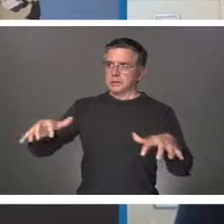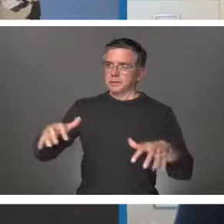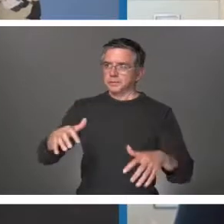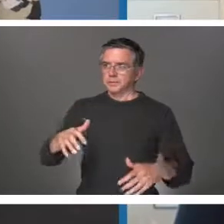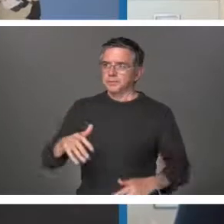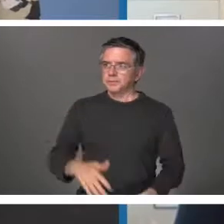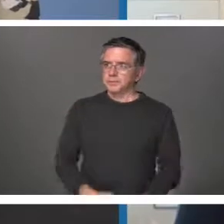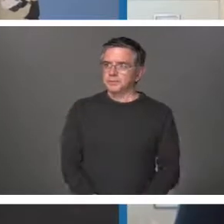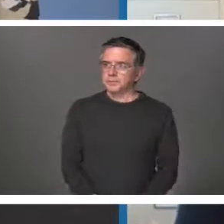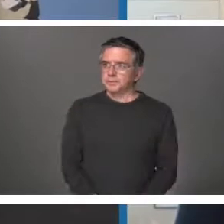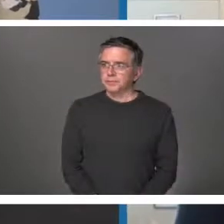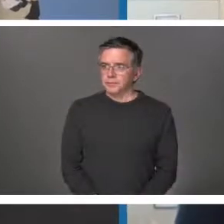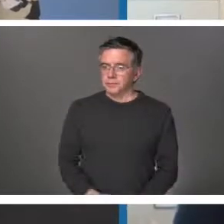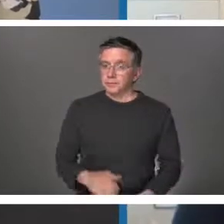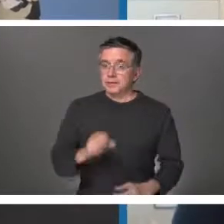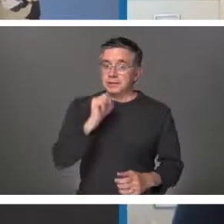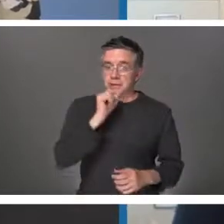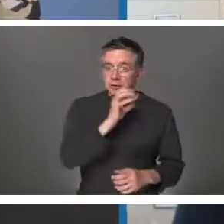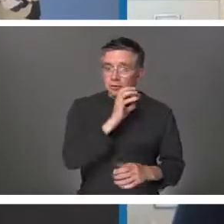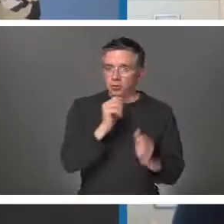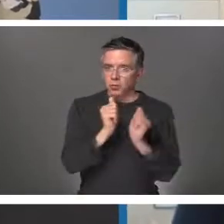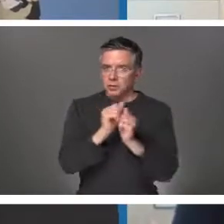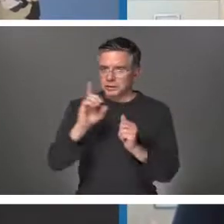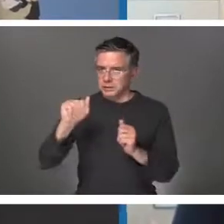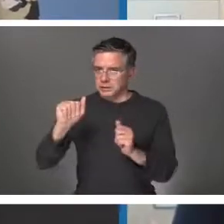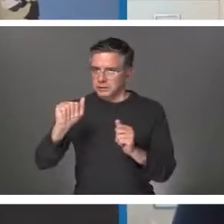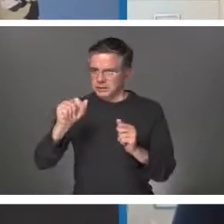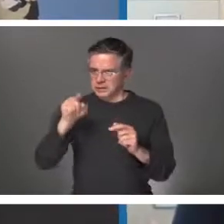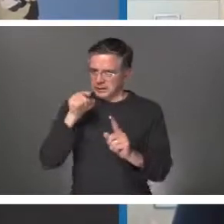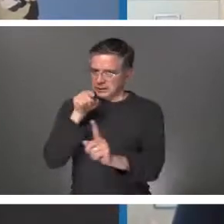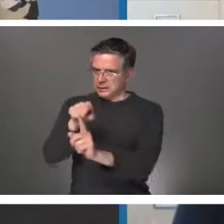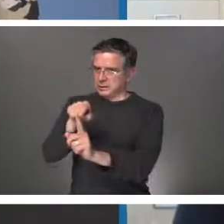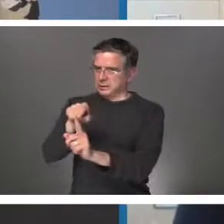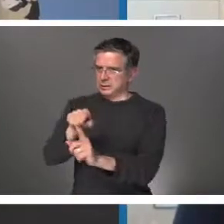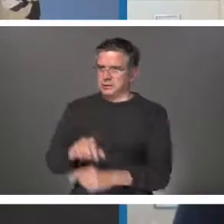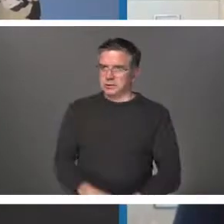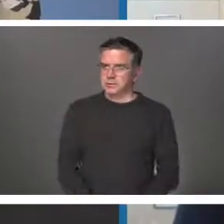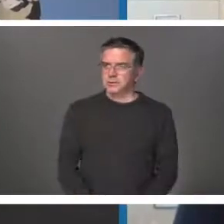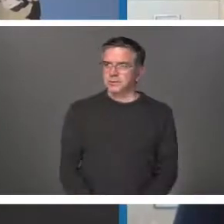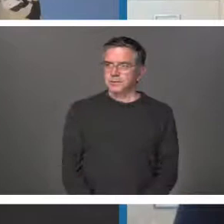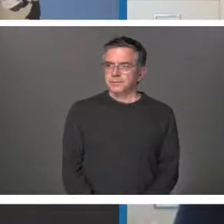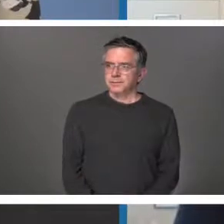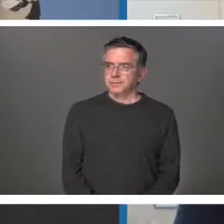you know, we've understood that the folks that we serve need our support to get access.